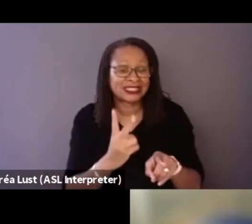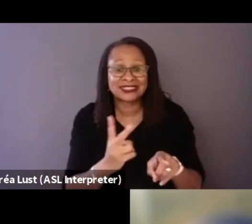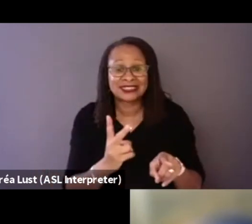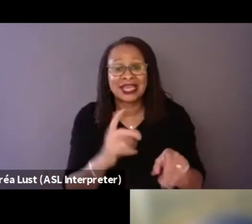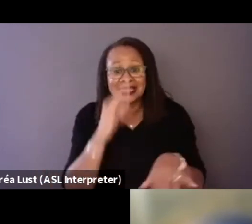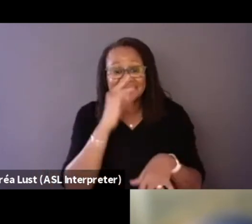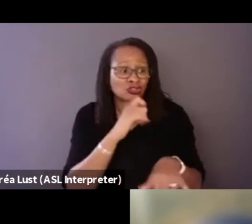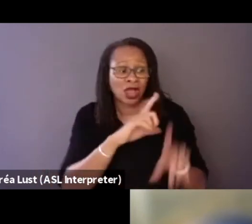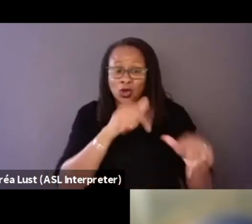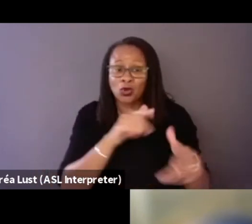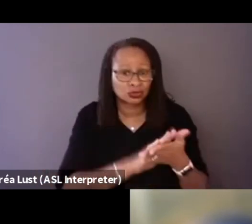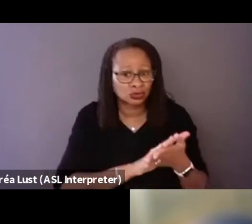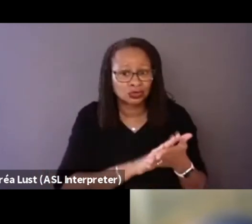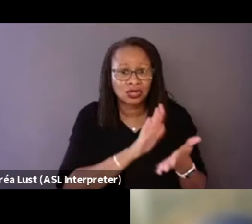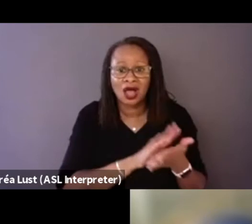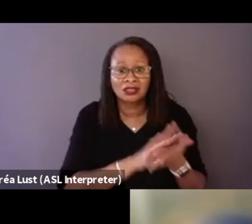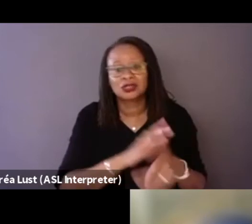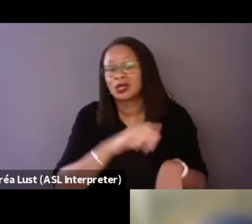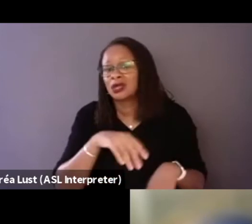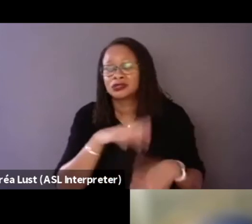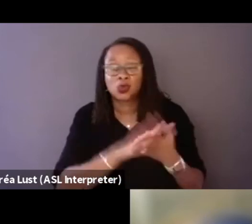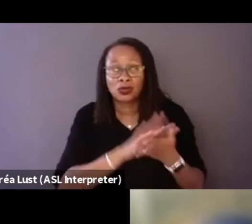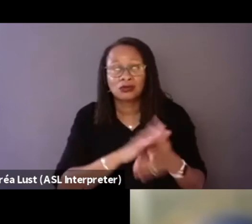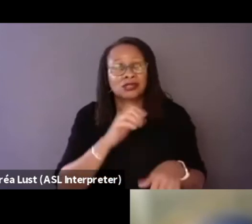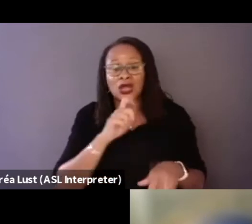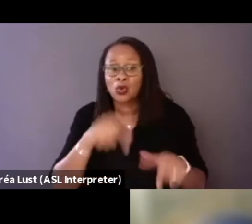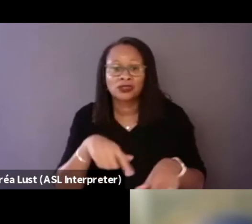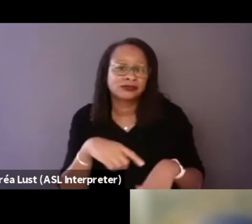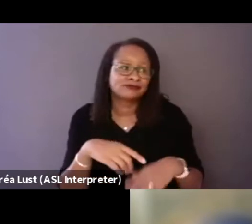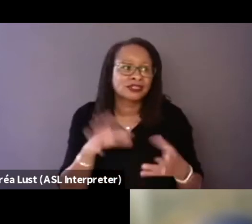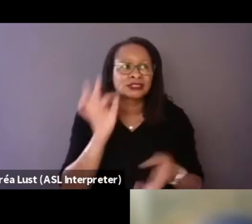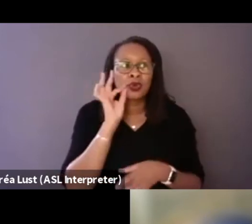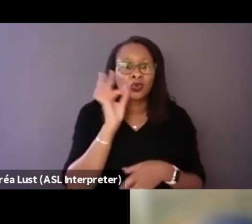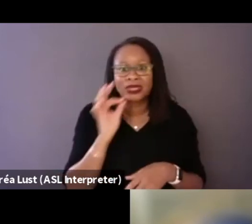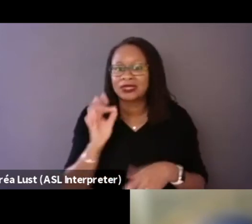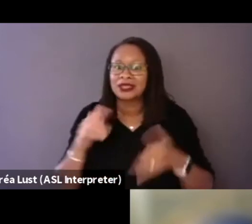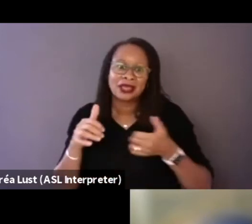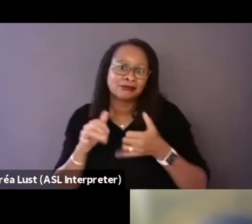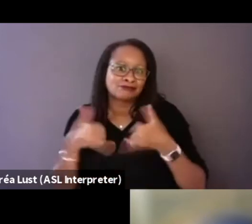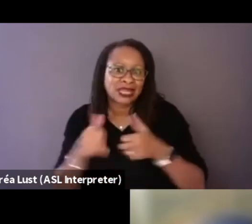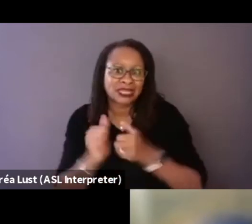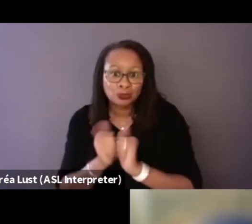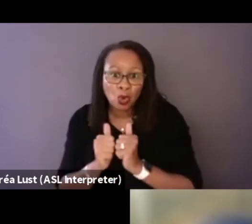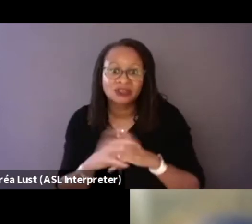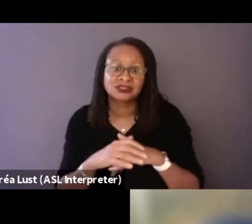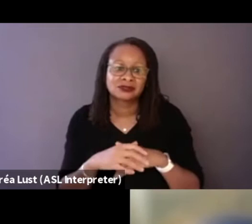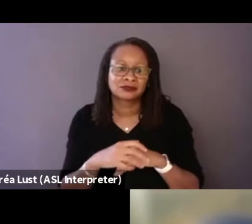the kids who are smoking weed, the kids who were into sports. We had this sort of diverse slate